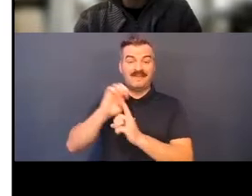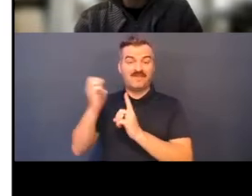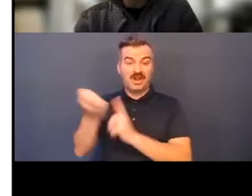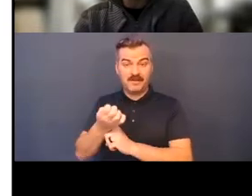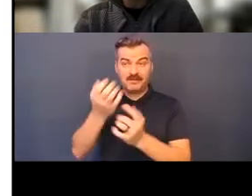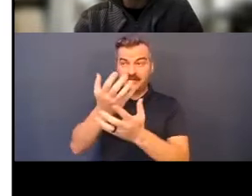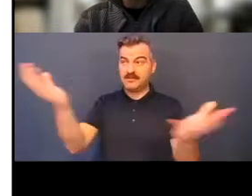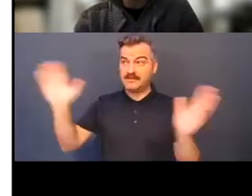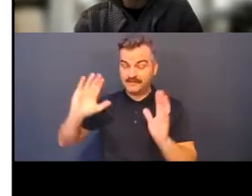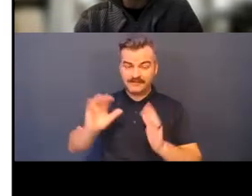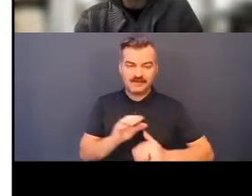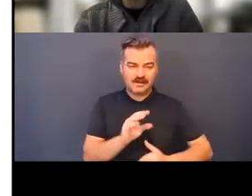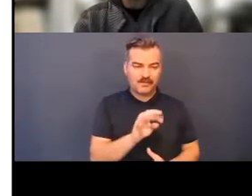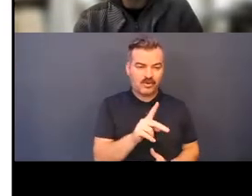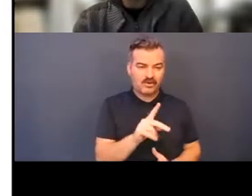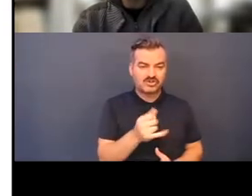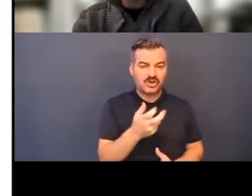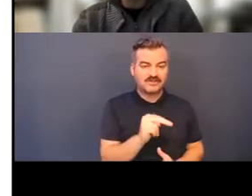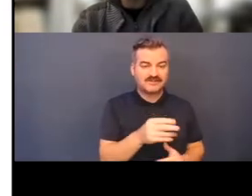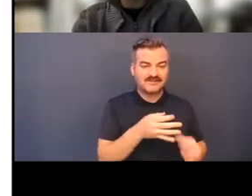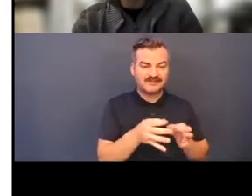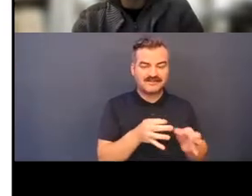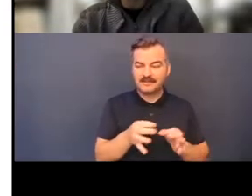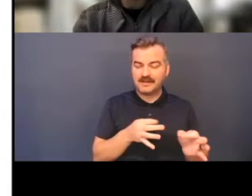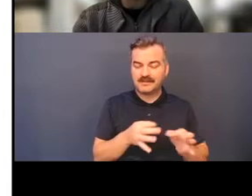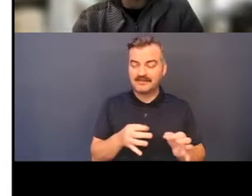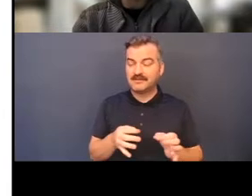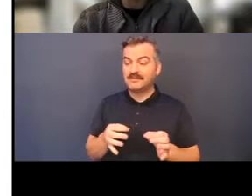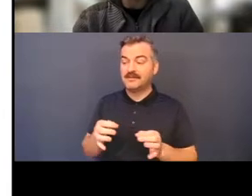by Mark Johnson, the built environment in the mode of architectural structures offers